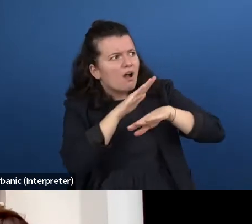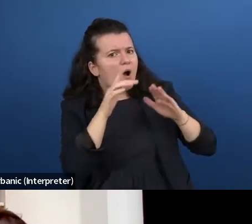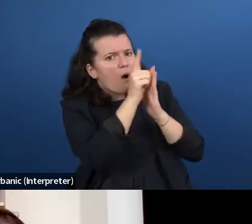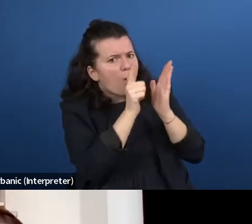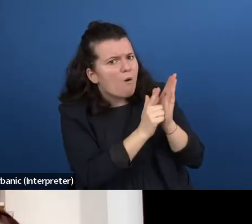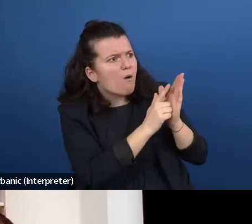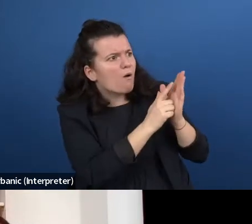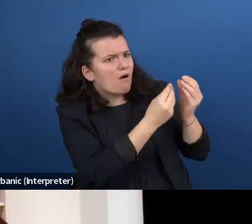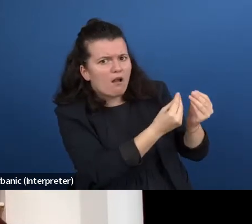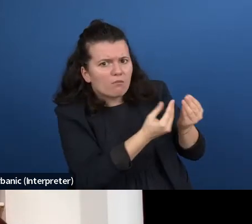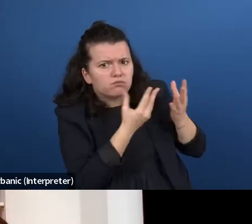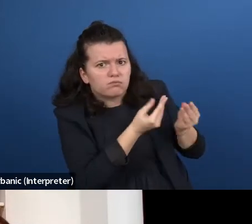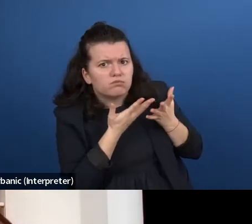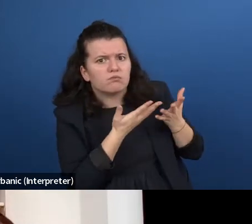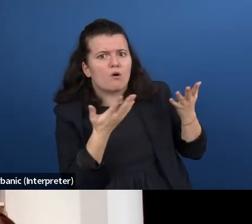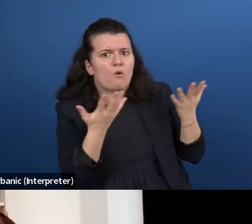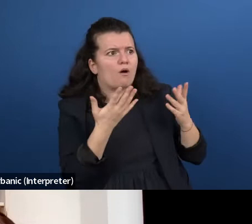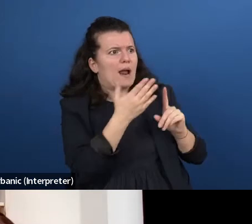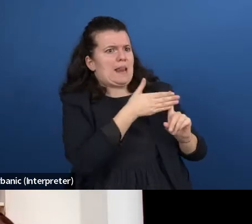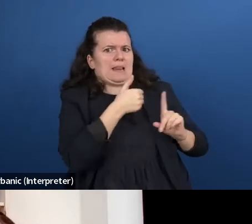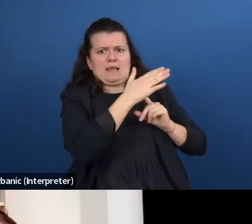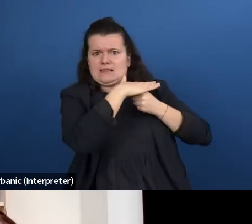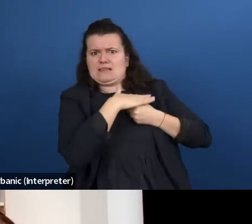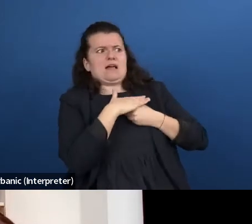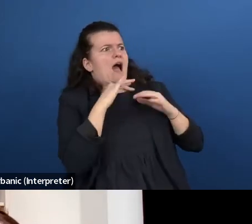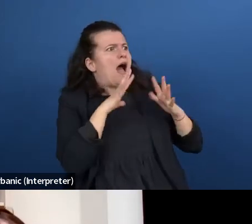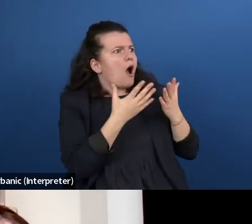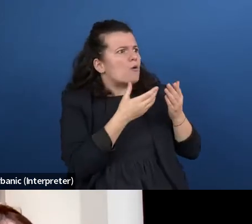there was an increase in the number of consultations,